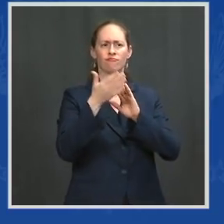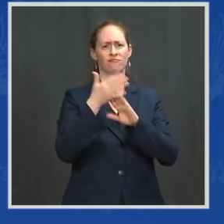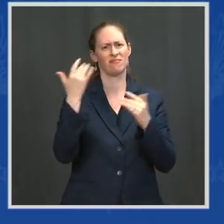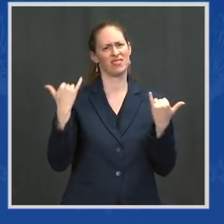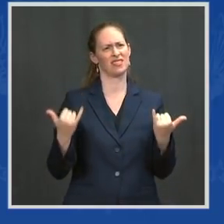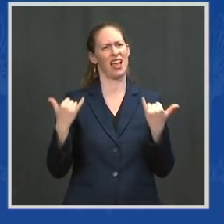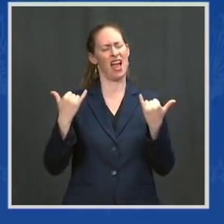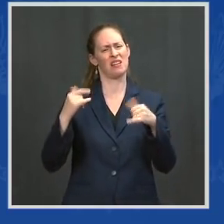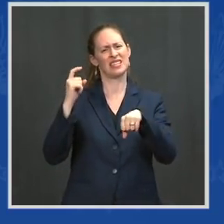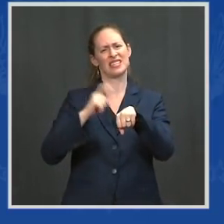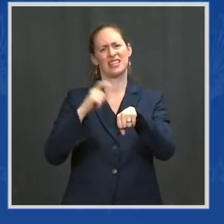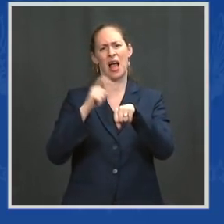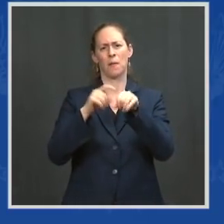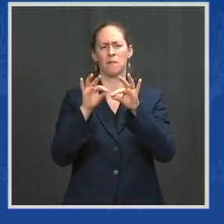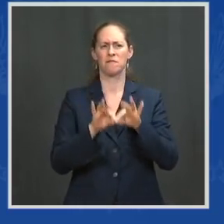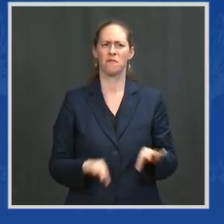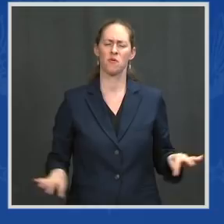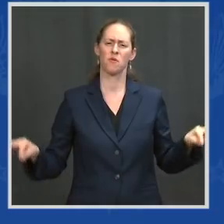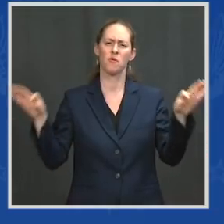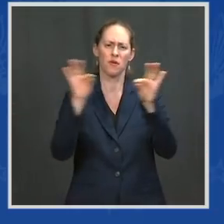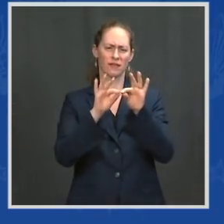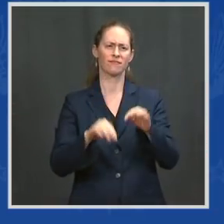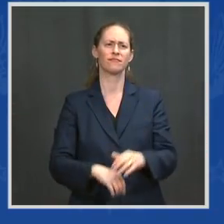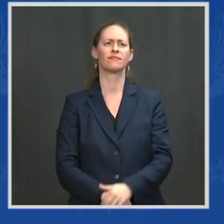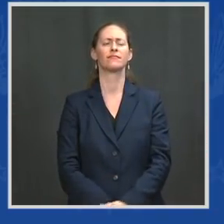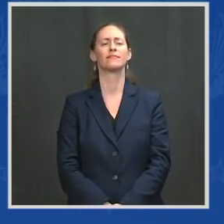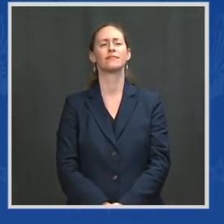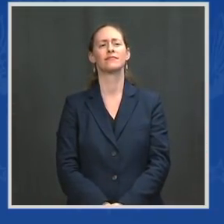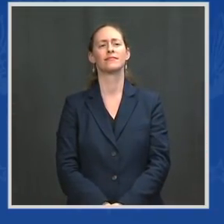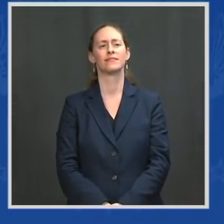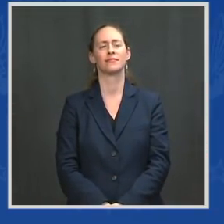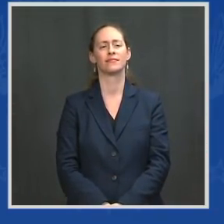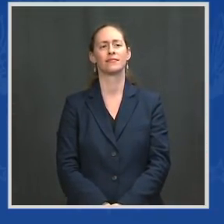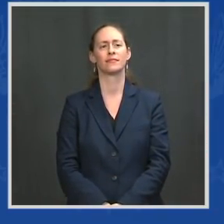Although I will tell you over the last several years we've been able to make substantial progress